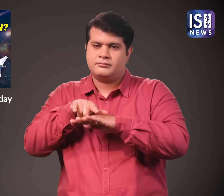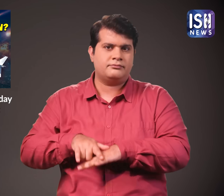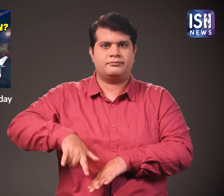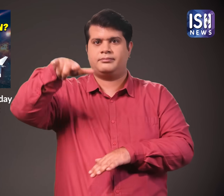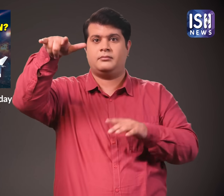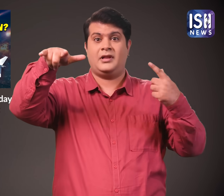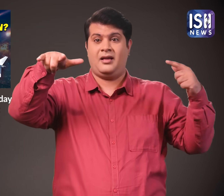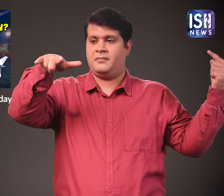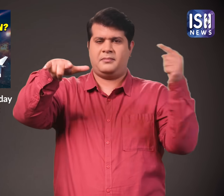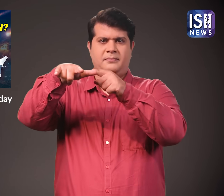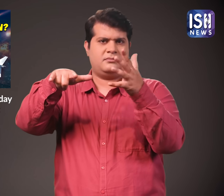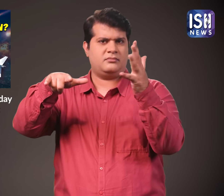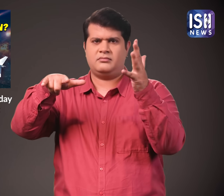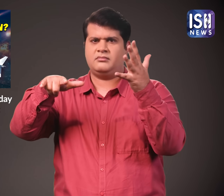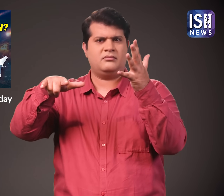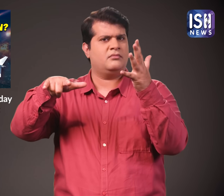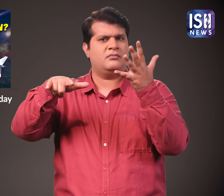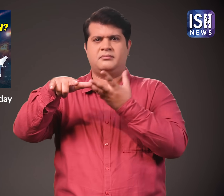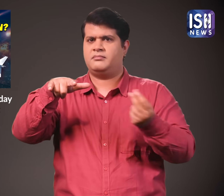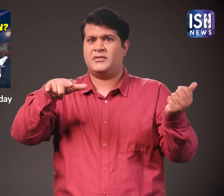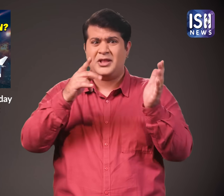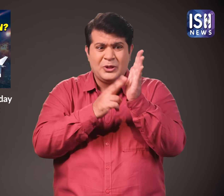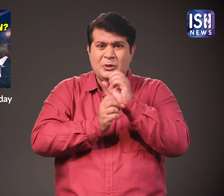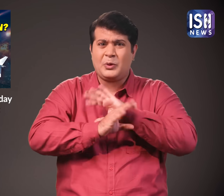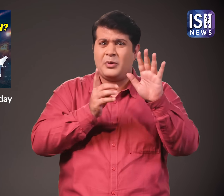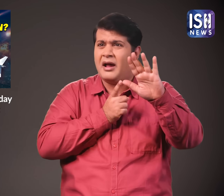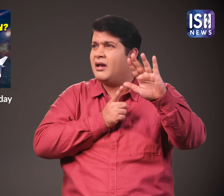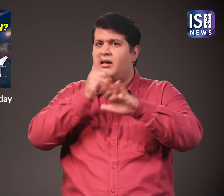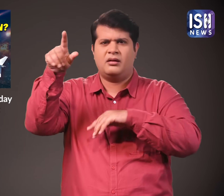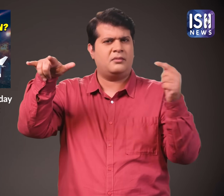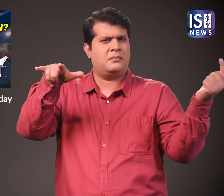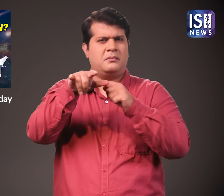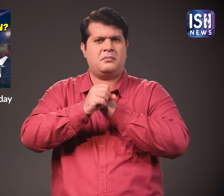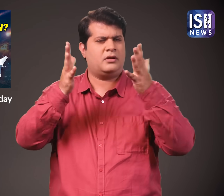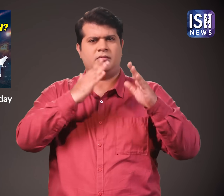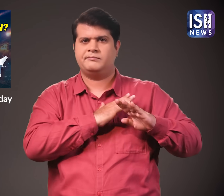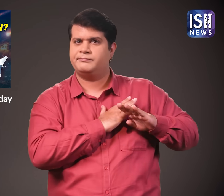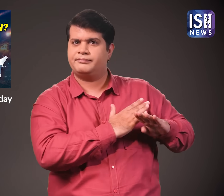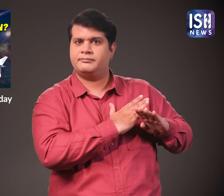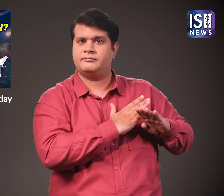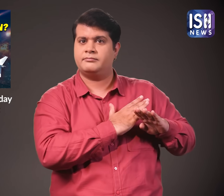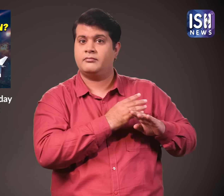and remain safe, as the aircraft is designed to operate even after a nuclear strike.